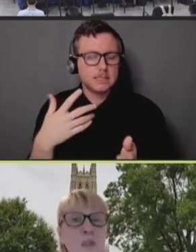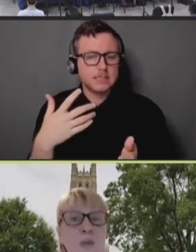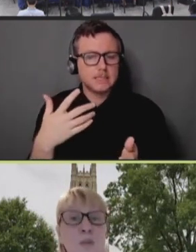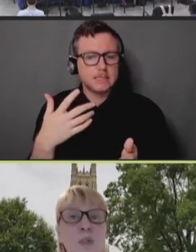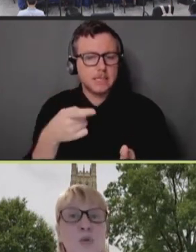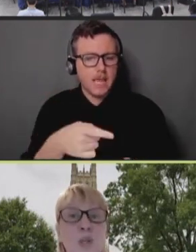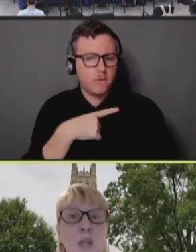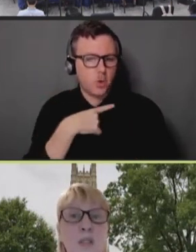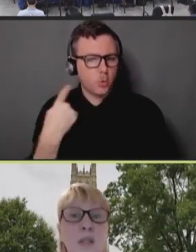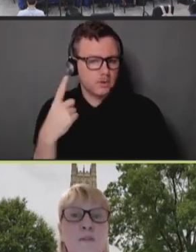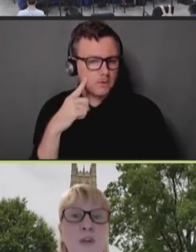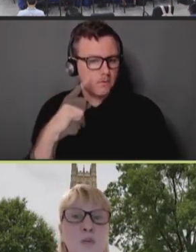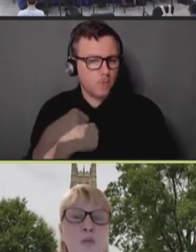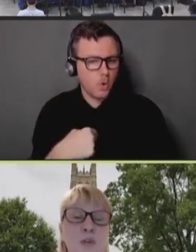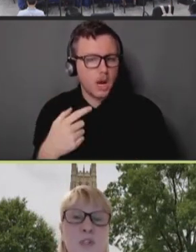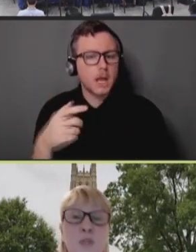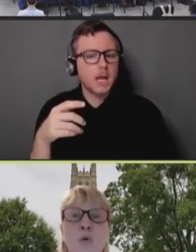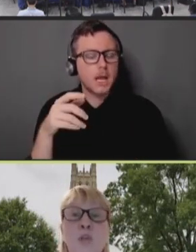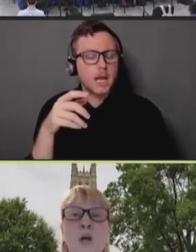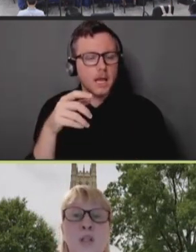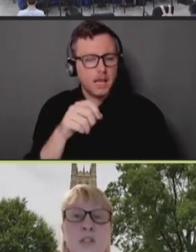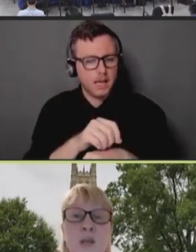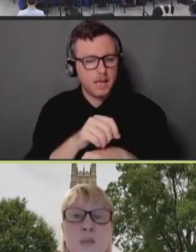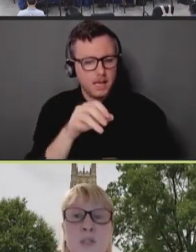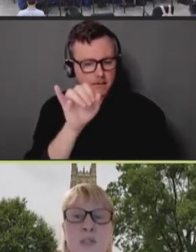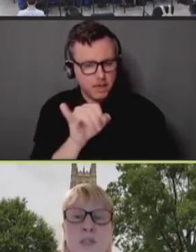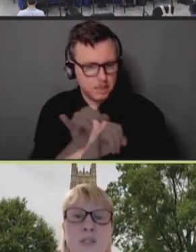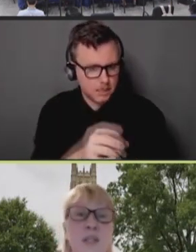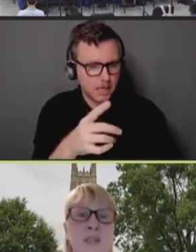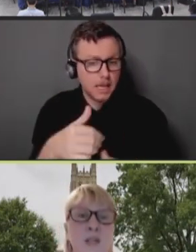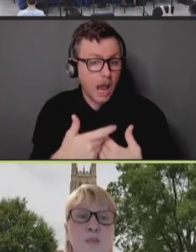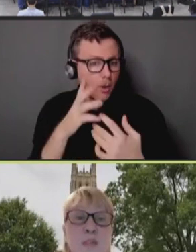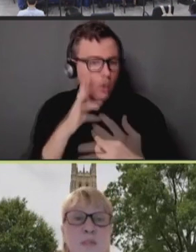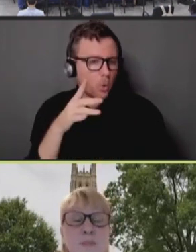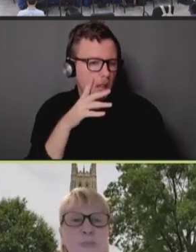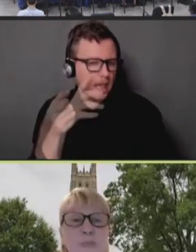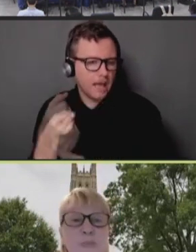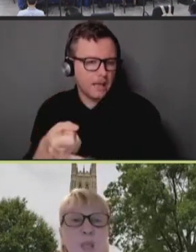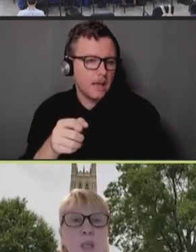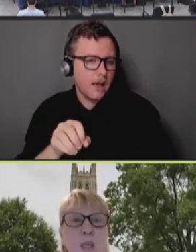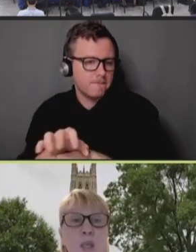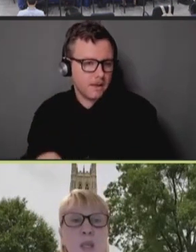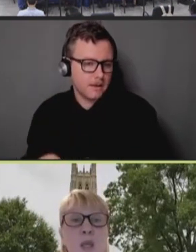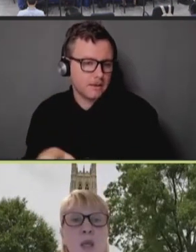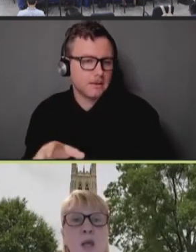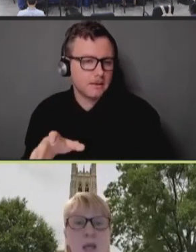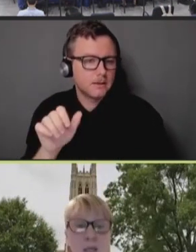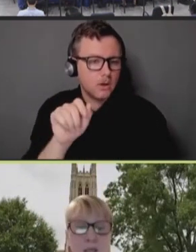may modulate if you have to function on Alzheimer's disease. Next slide, please.